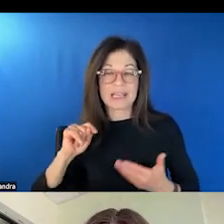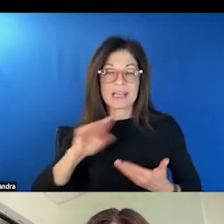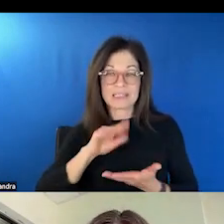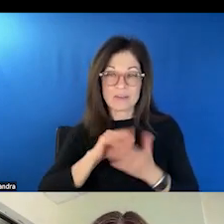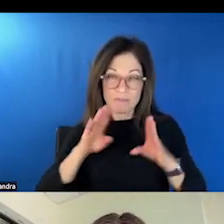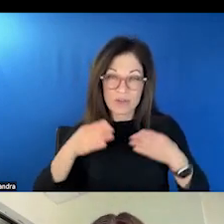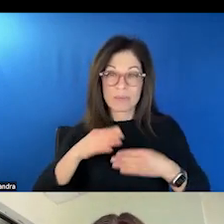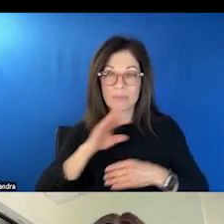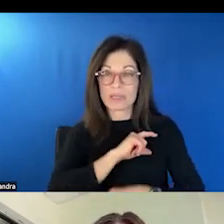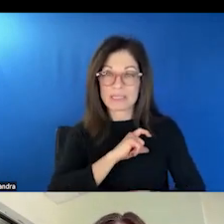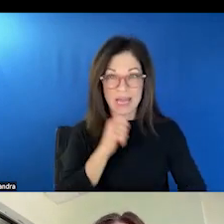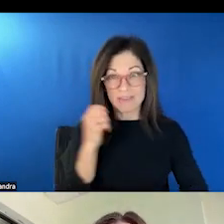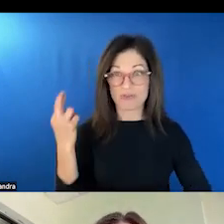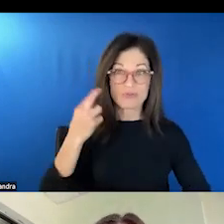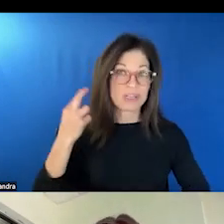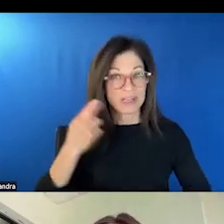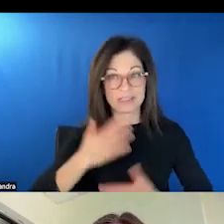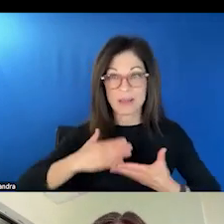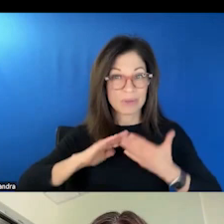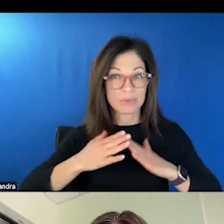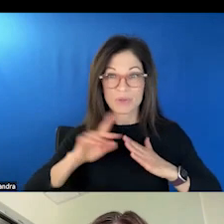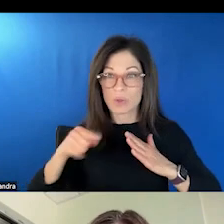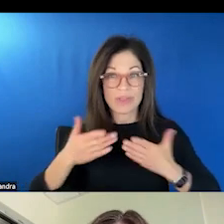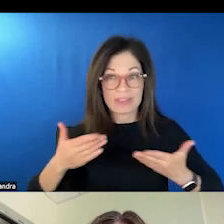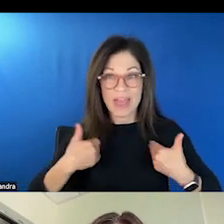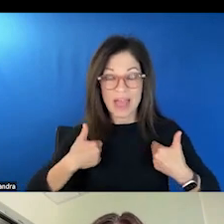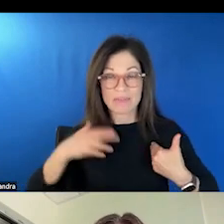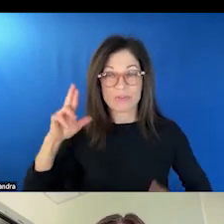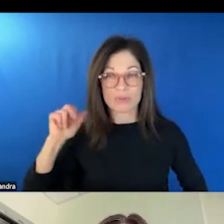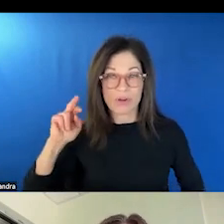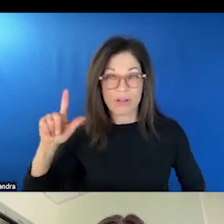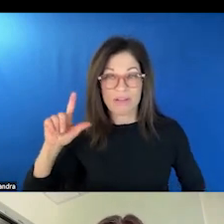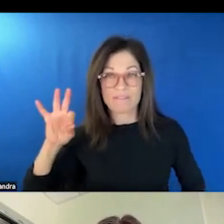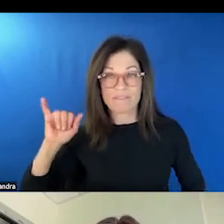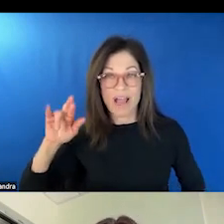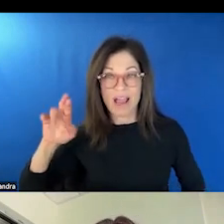REALIZE THAT SOME COMMUNITIES ONLY HAVE RURAL FIRE AND THEY ARE